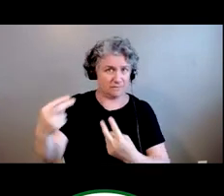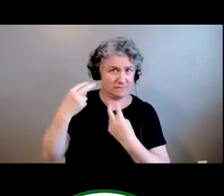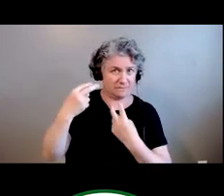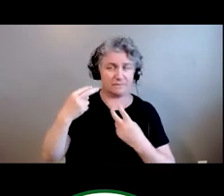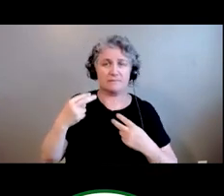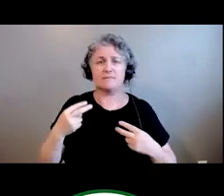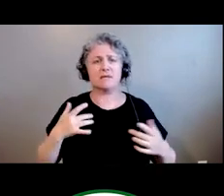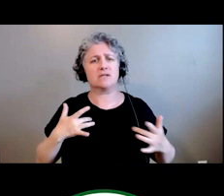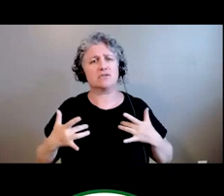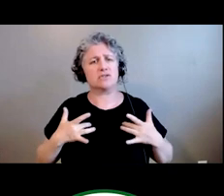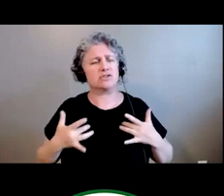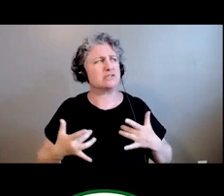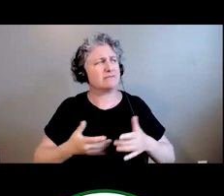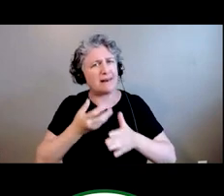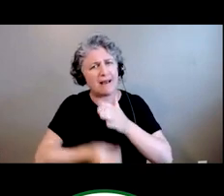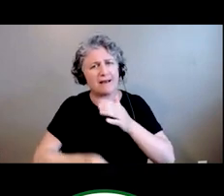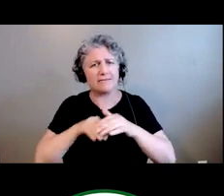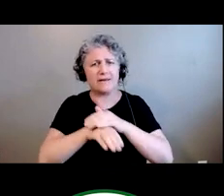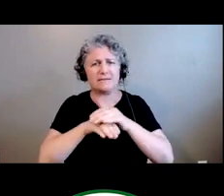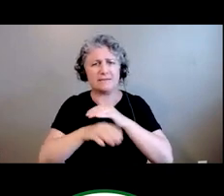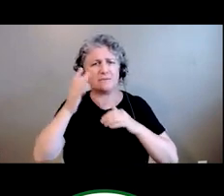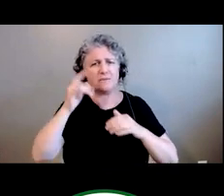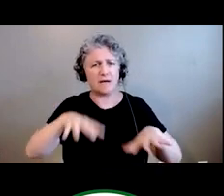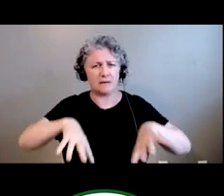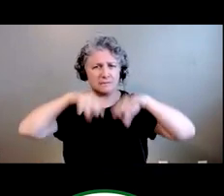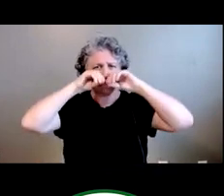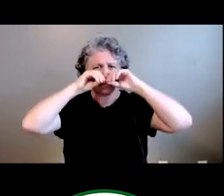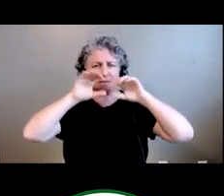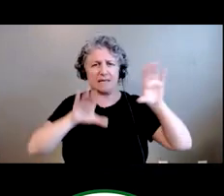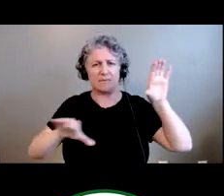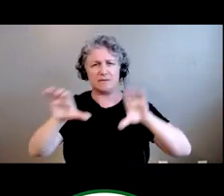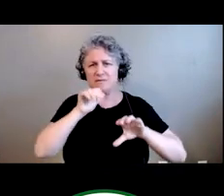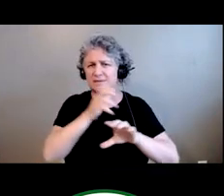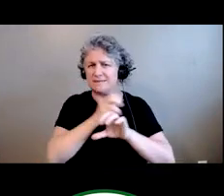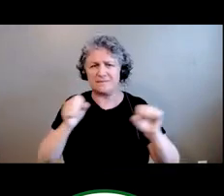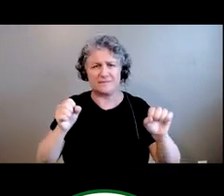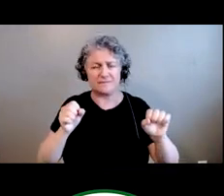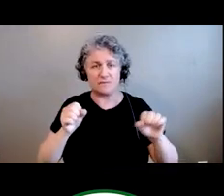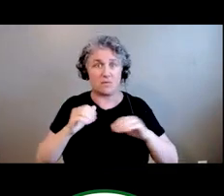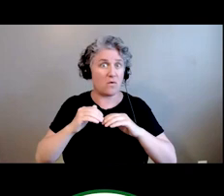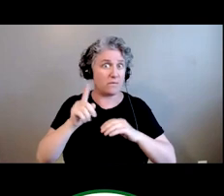And growing is of concern. So absolutely. So speaking about the chemicals I believe